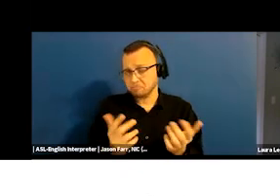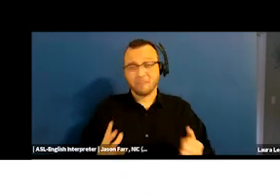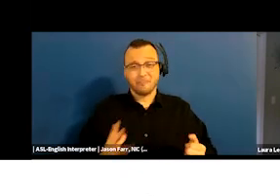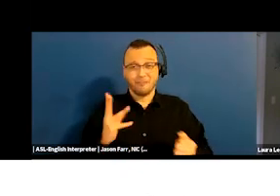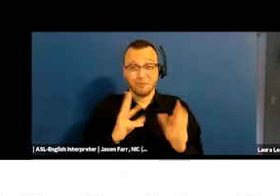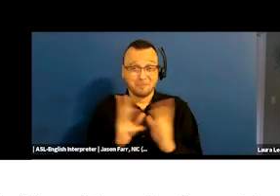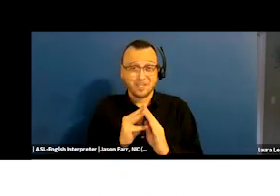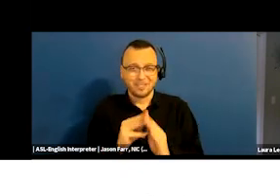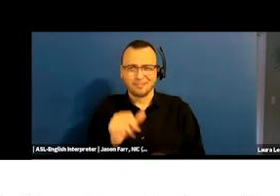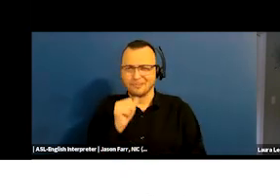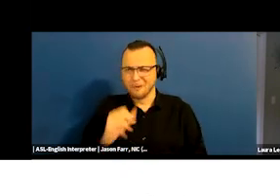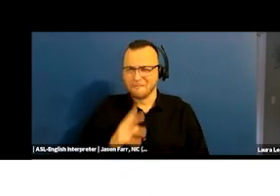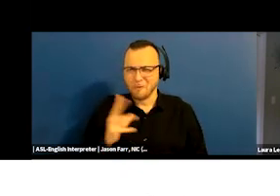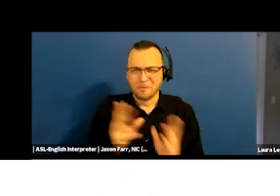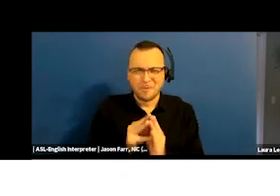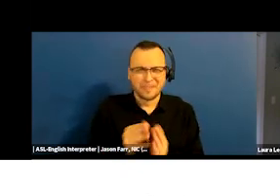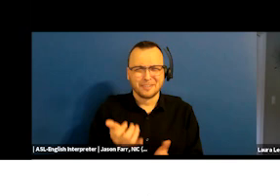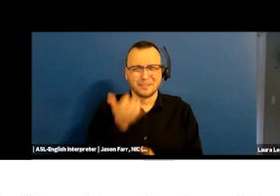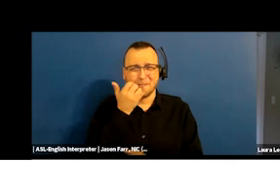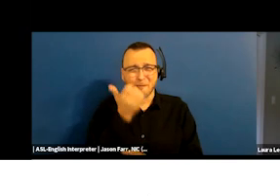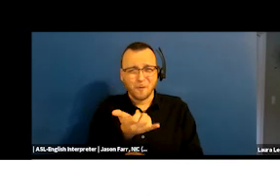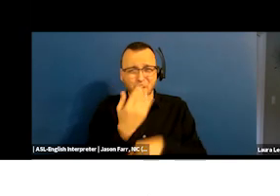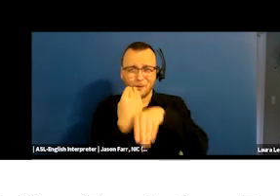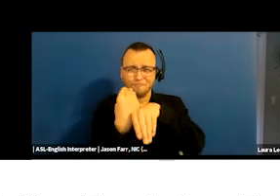and an opportunity for growth for everyone involved.